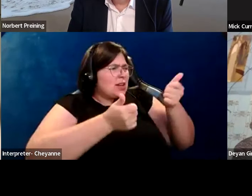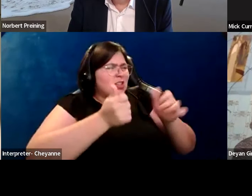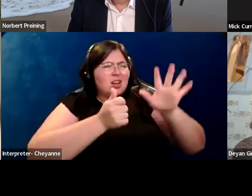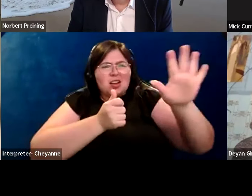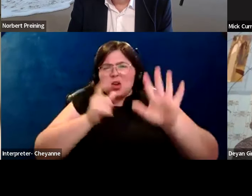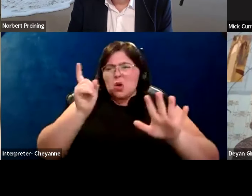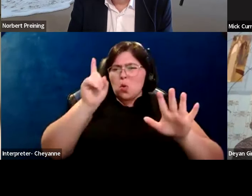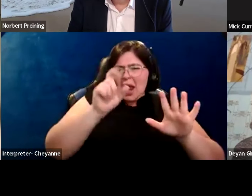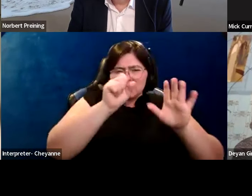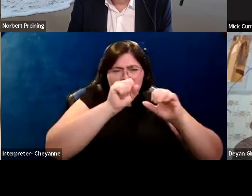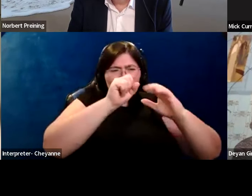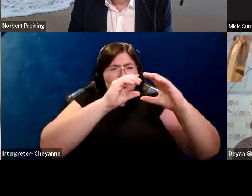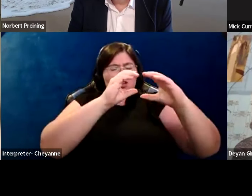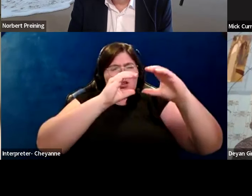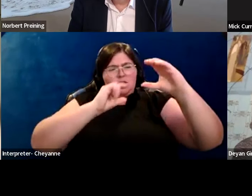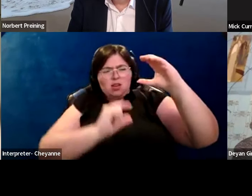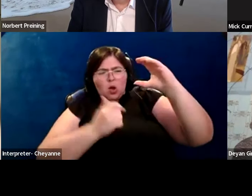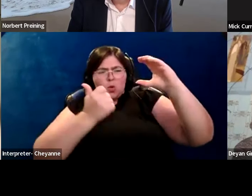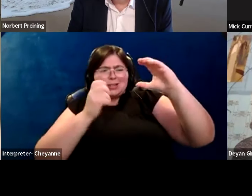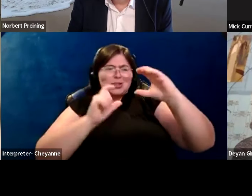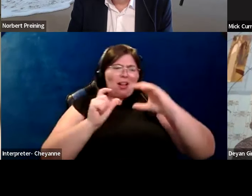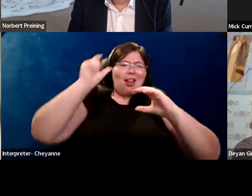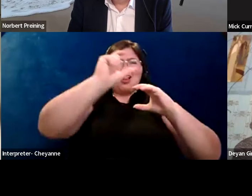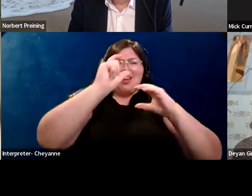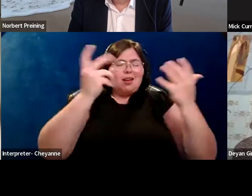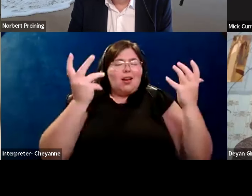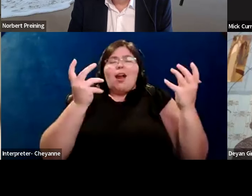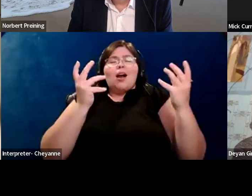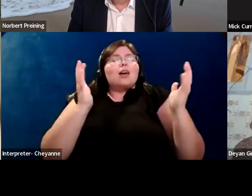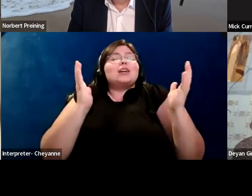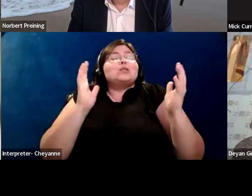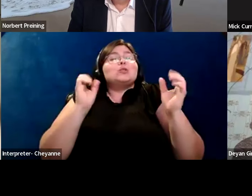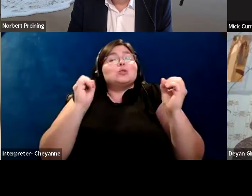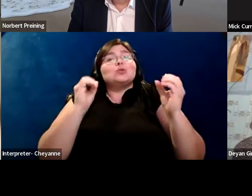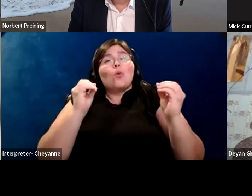which part is superscript. So, yeah, as you can imagine, trying